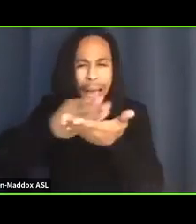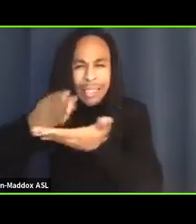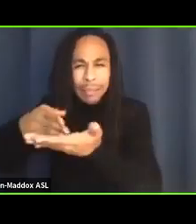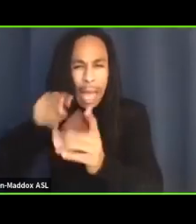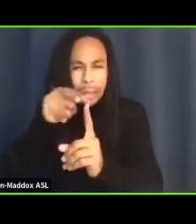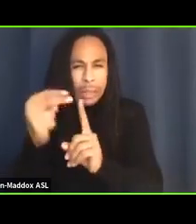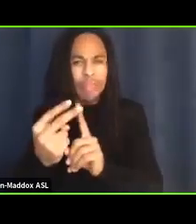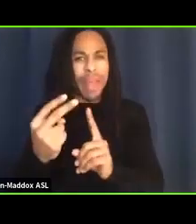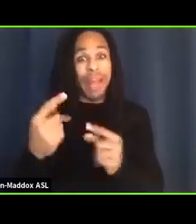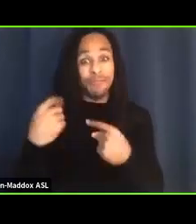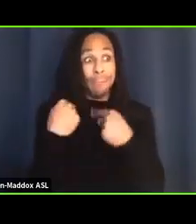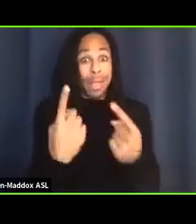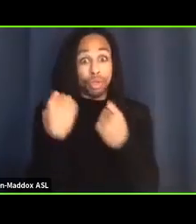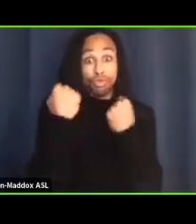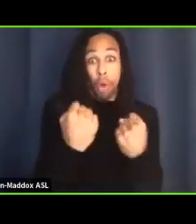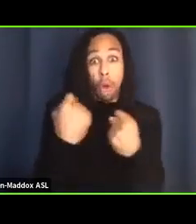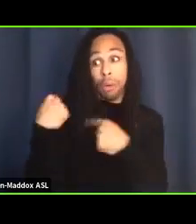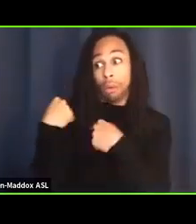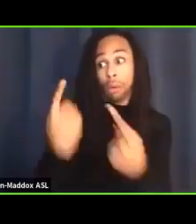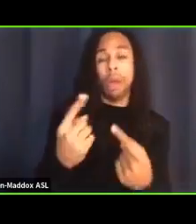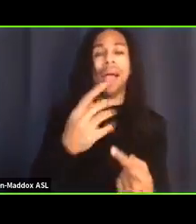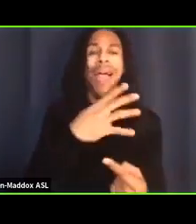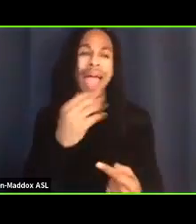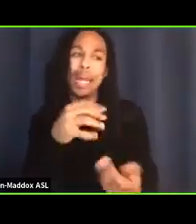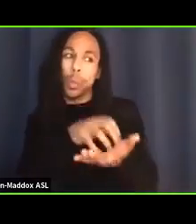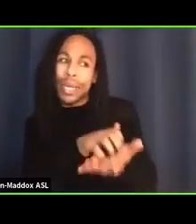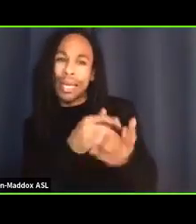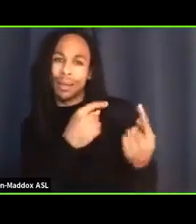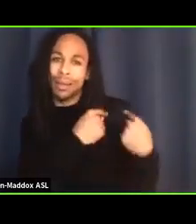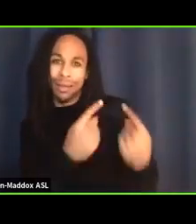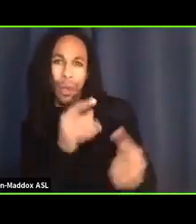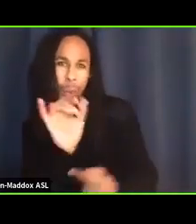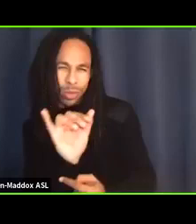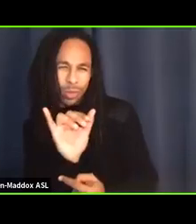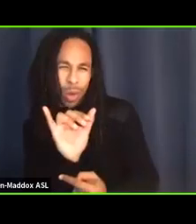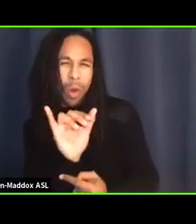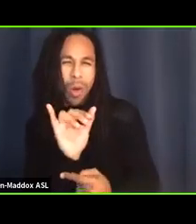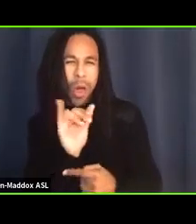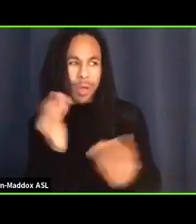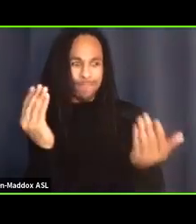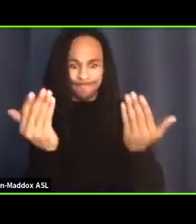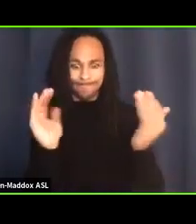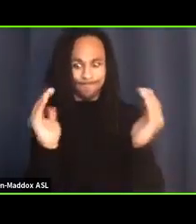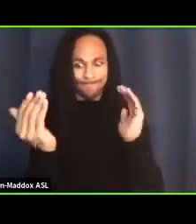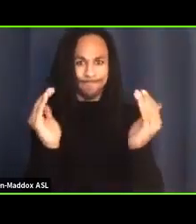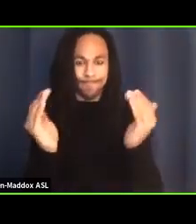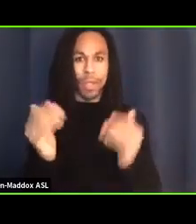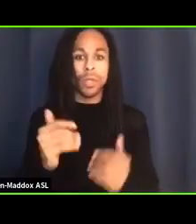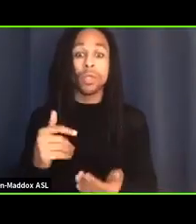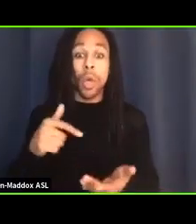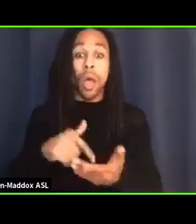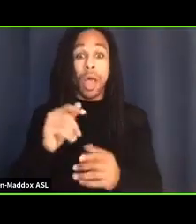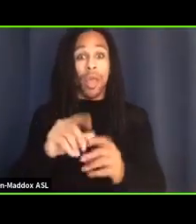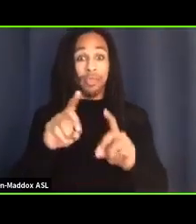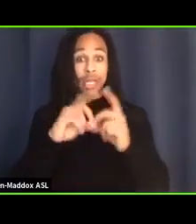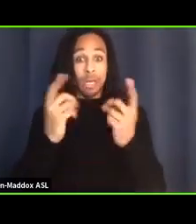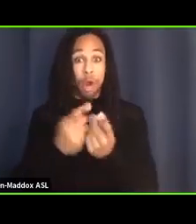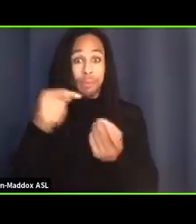For us, this was a really chilling moment of recognition while there will be